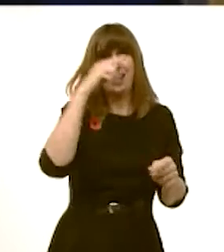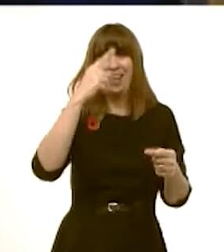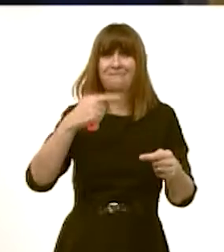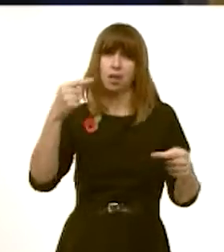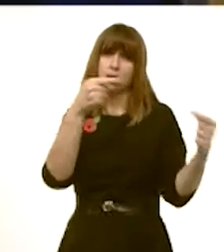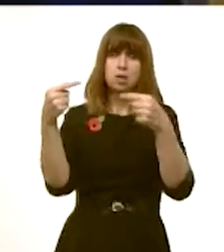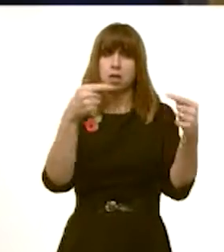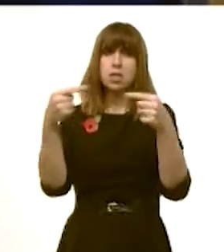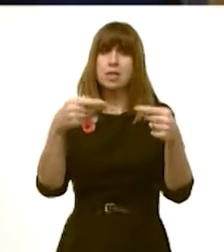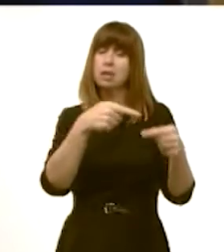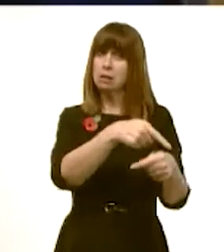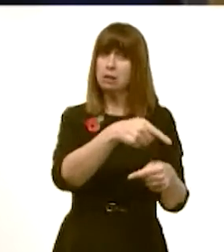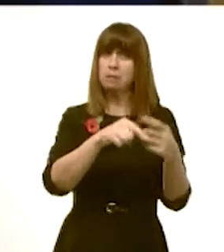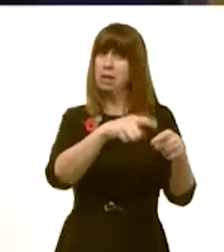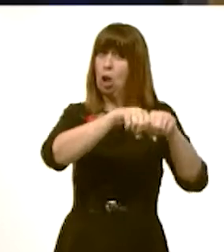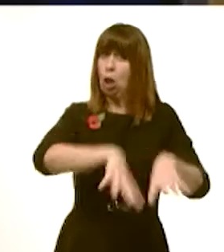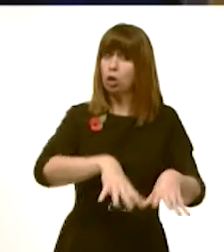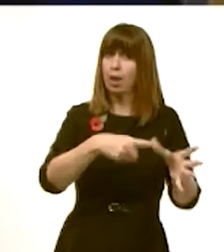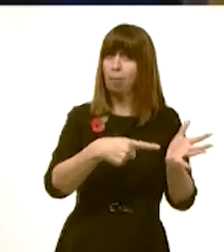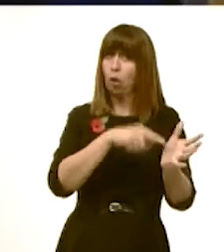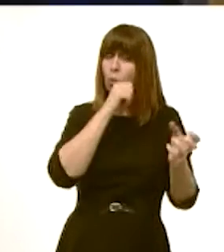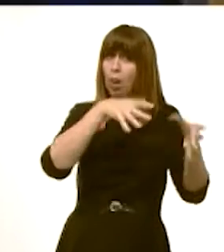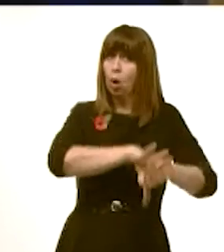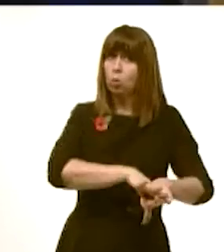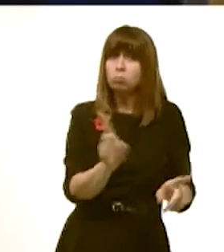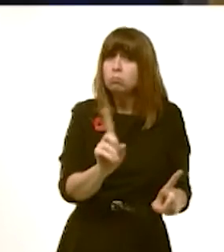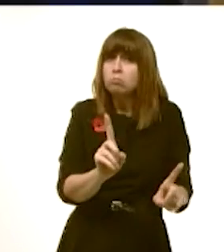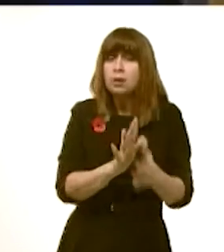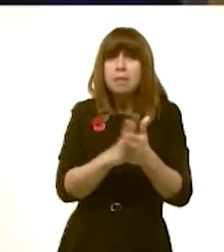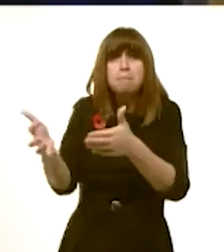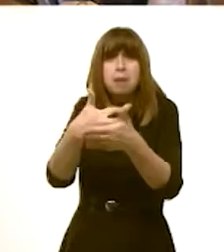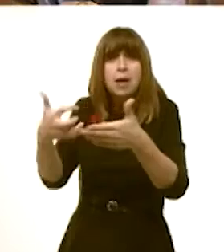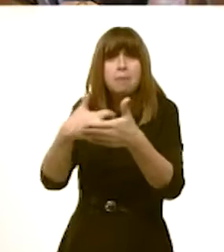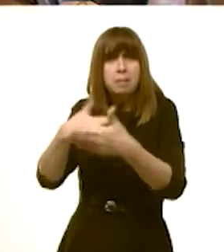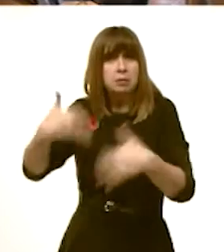Will it close Aberthaw, for example, and what will that mean for opencast mines across south Wales?